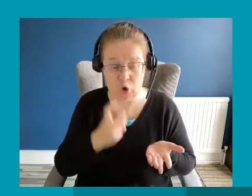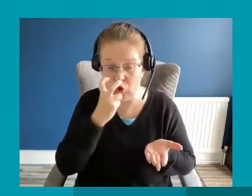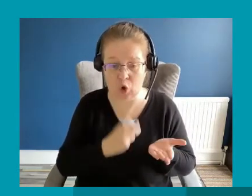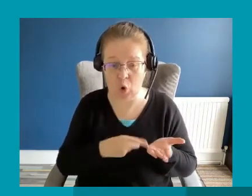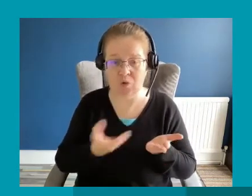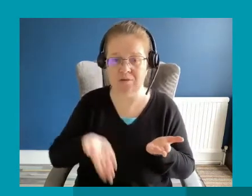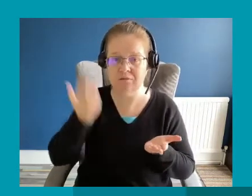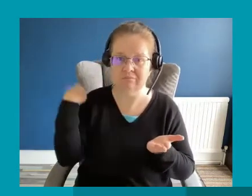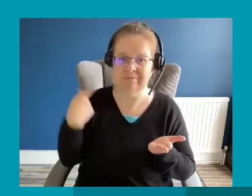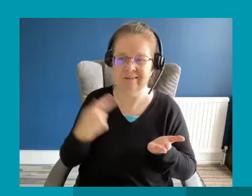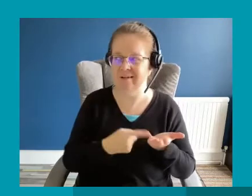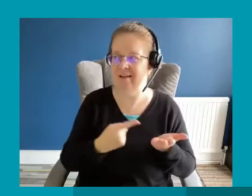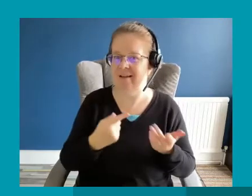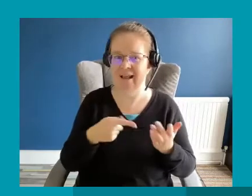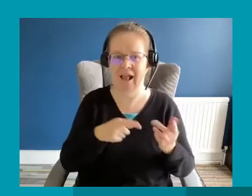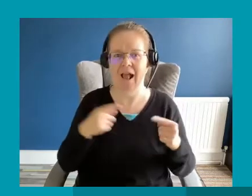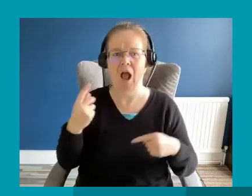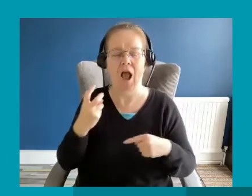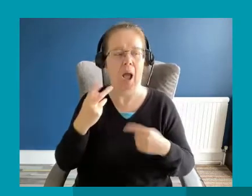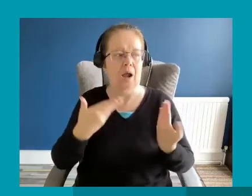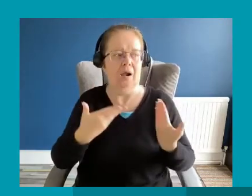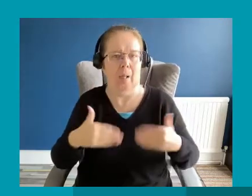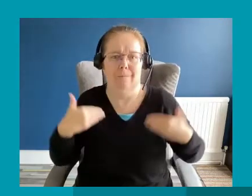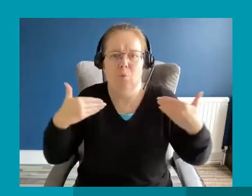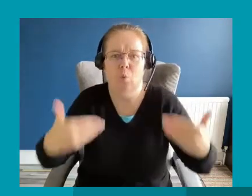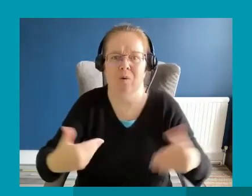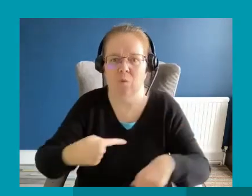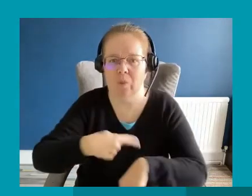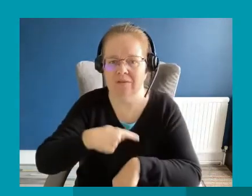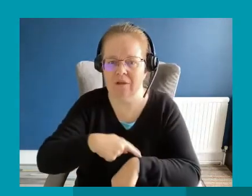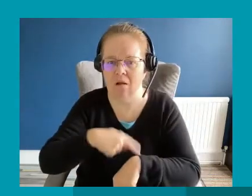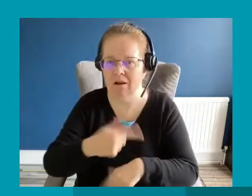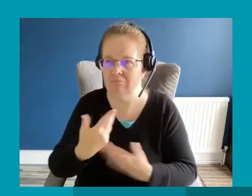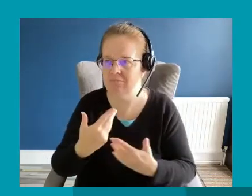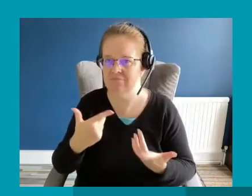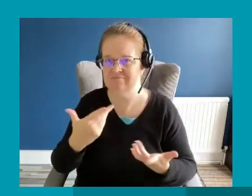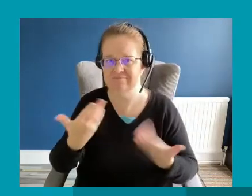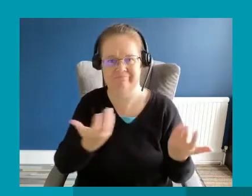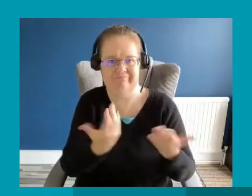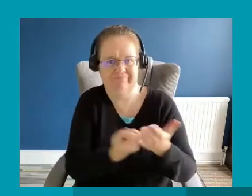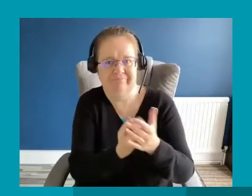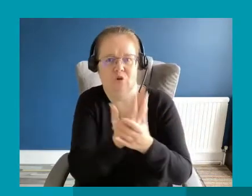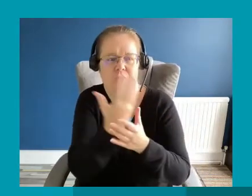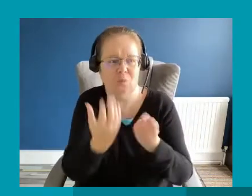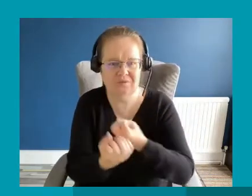moved along with the times. That's an excellent, excellent question and it's fantastic. OK,